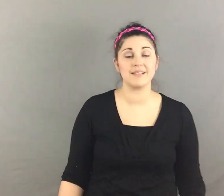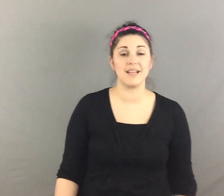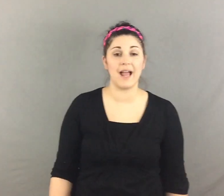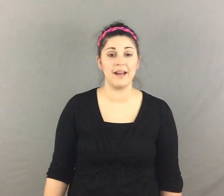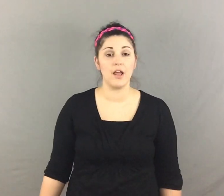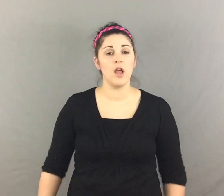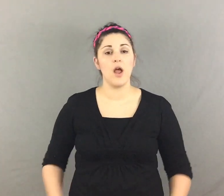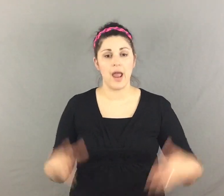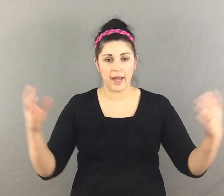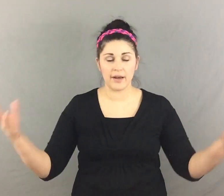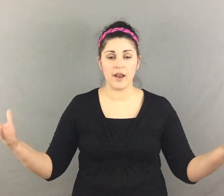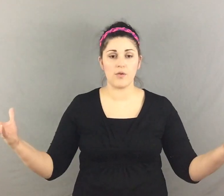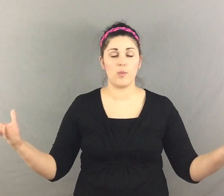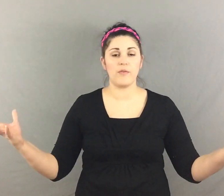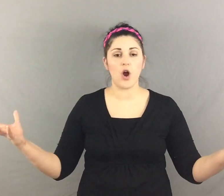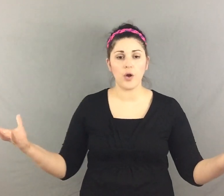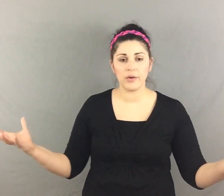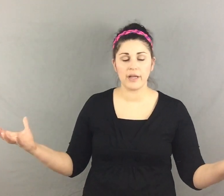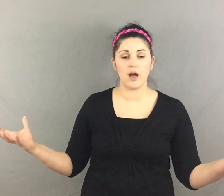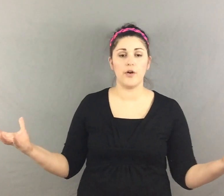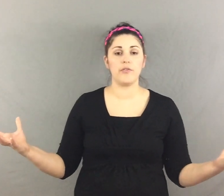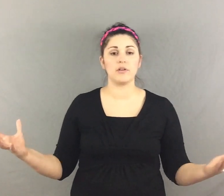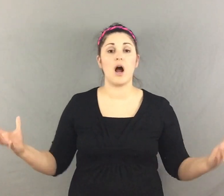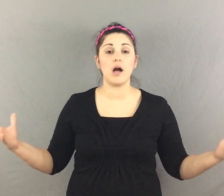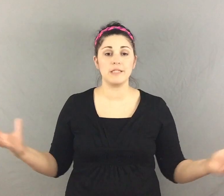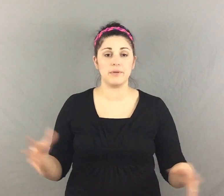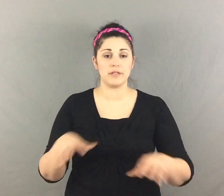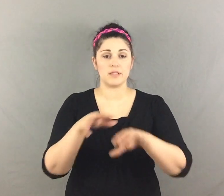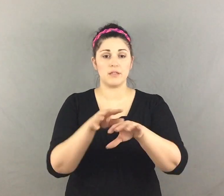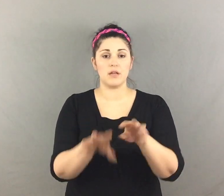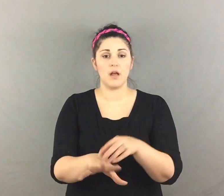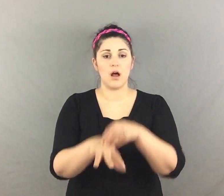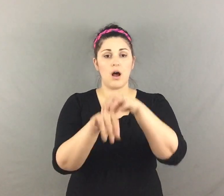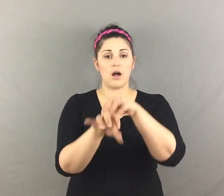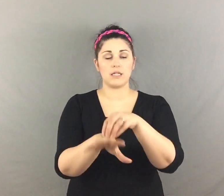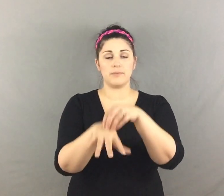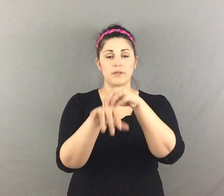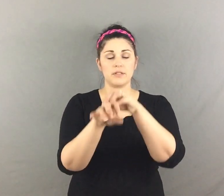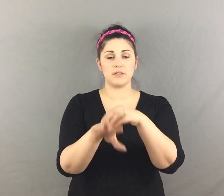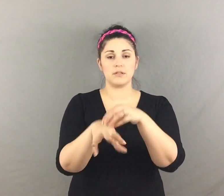Exciting. And another one we've already gone over. Octopus, octopus,